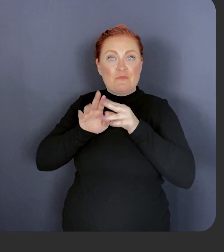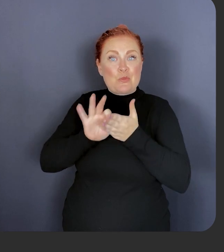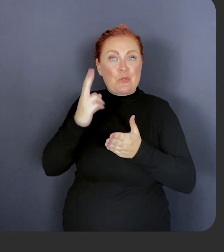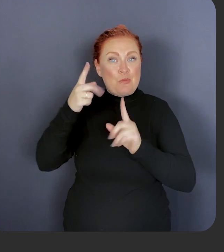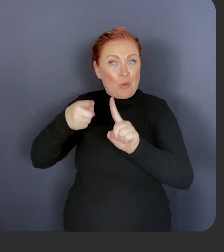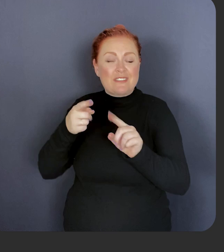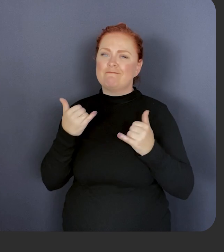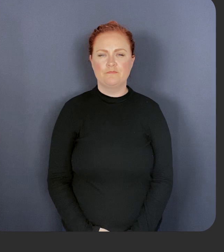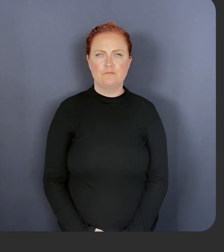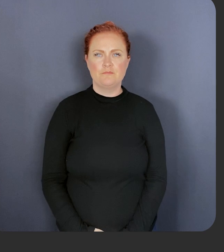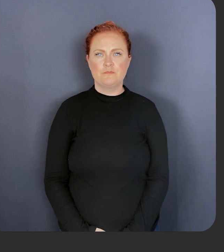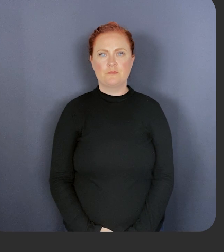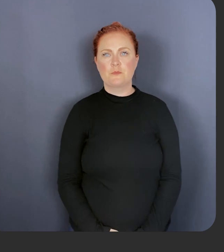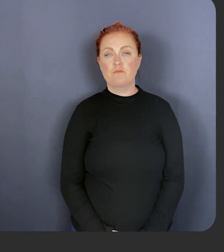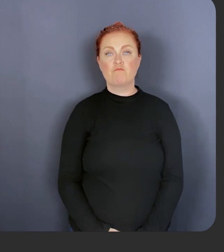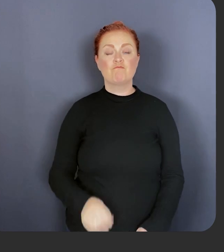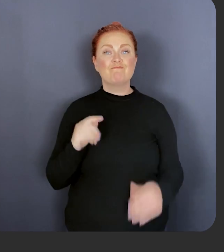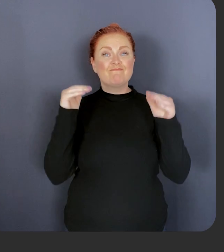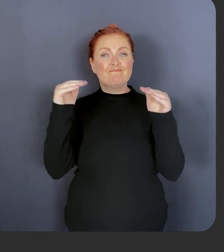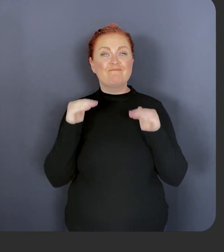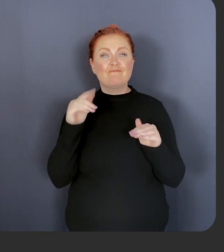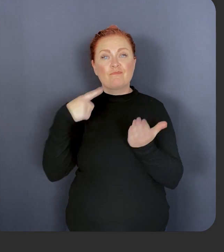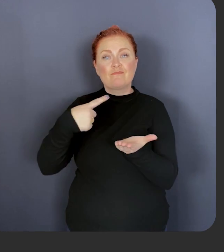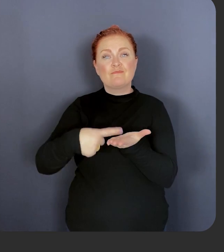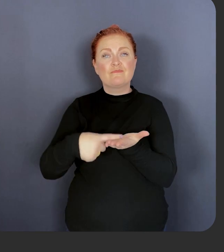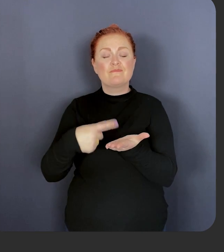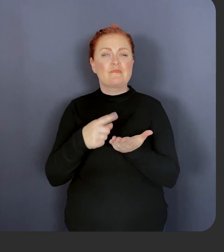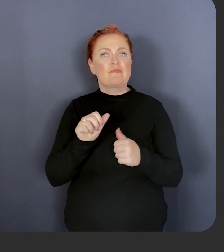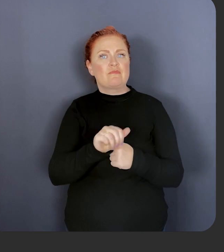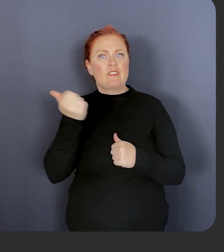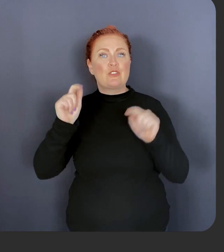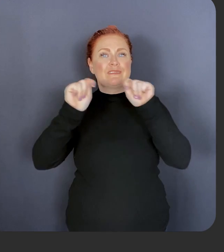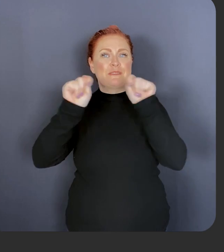Let's keep going. And our next one is going to be another thing in our templates,